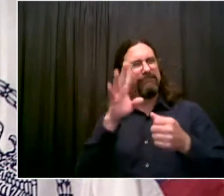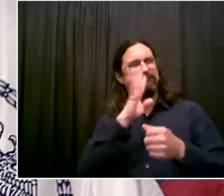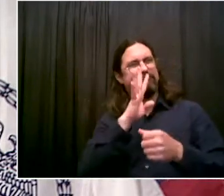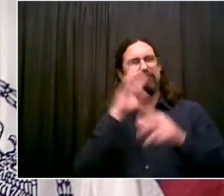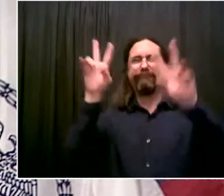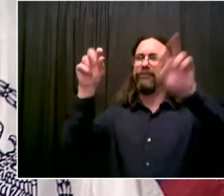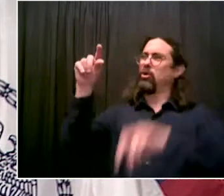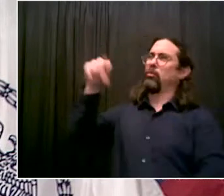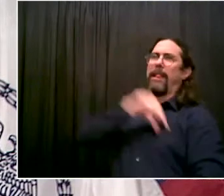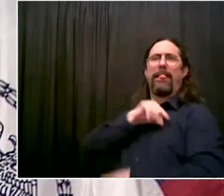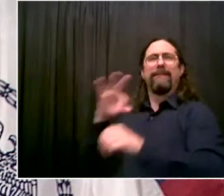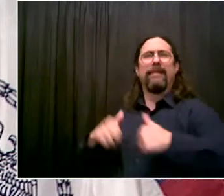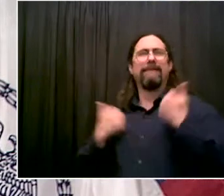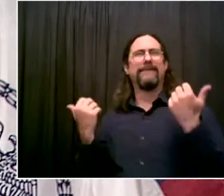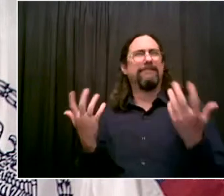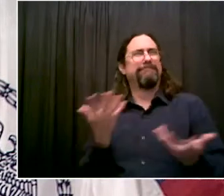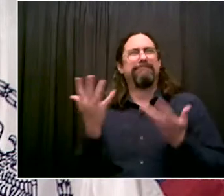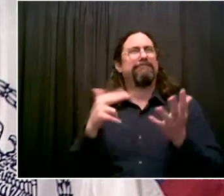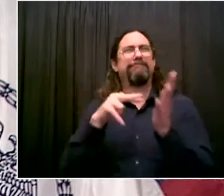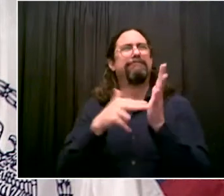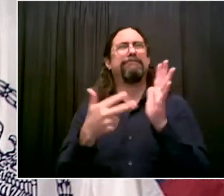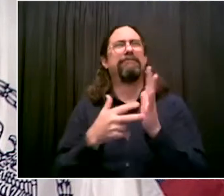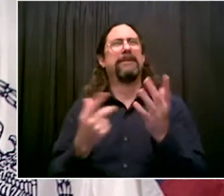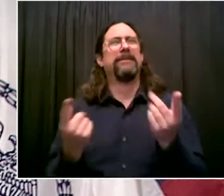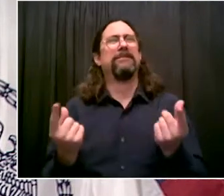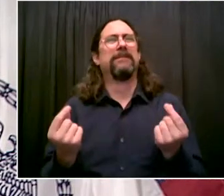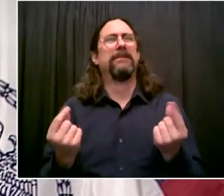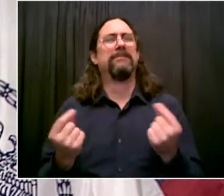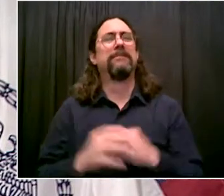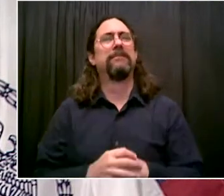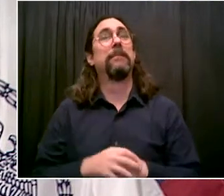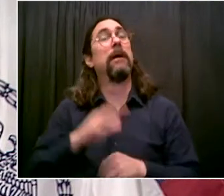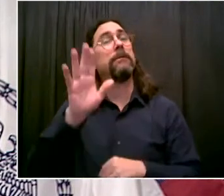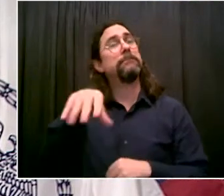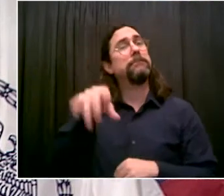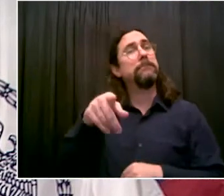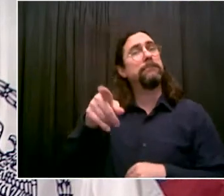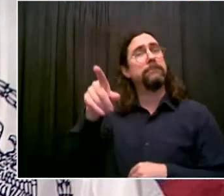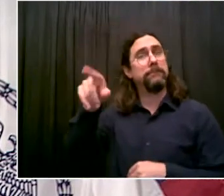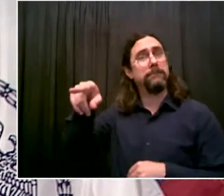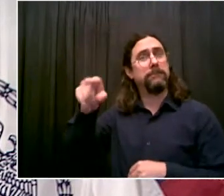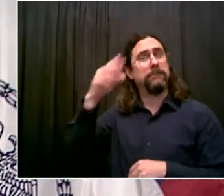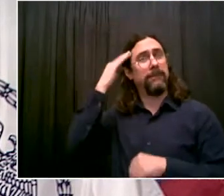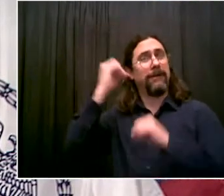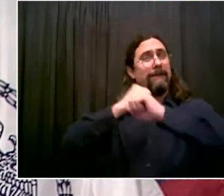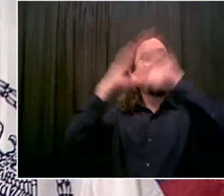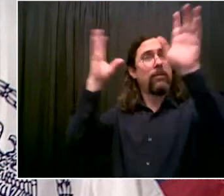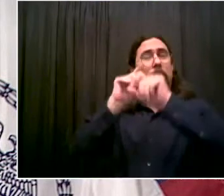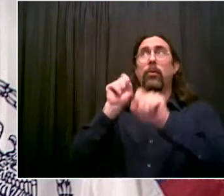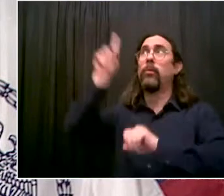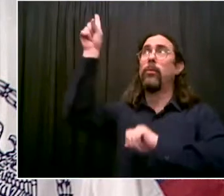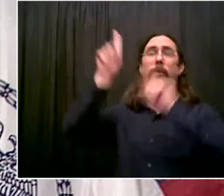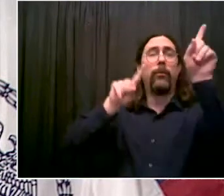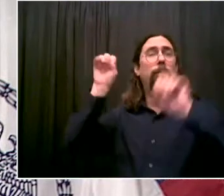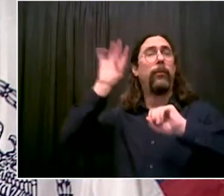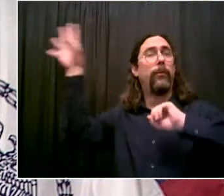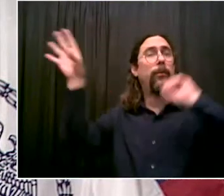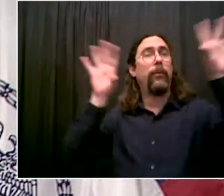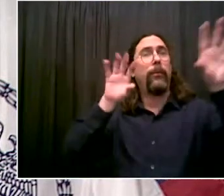PREVENITON, THIS IS A BIG ISSUE LAST SUMMER ITWH LOTS OF PEOPLE COMPLAINING